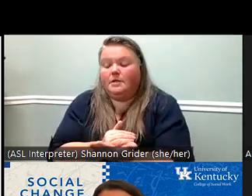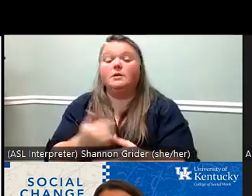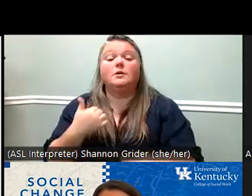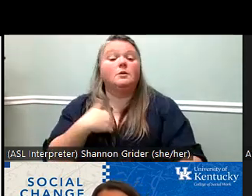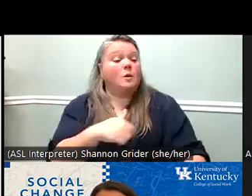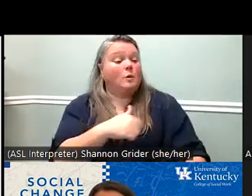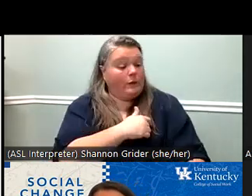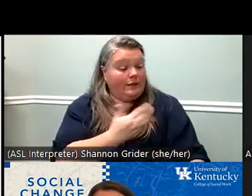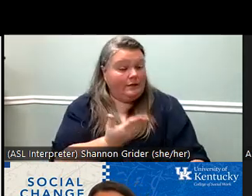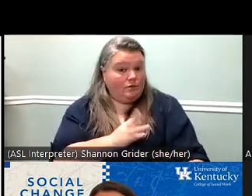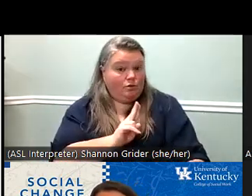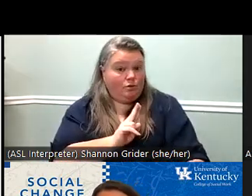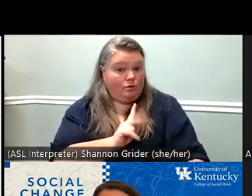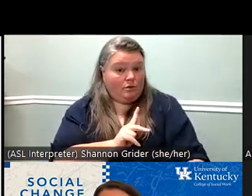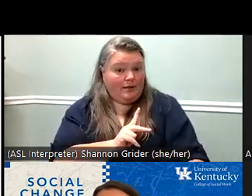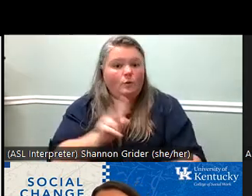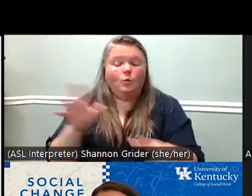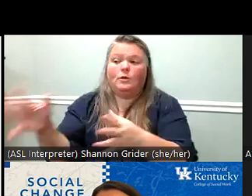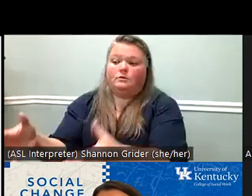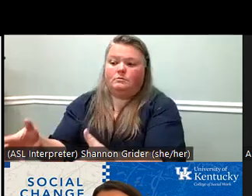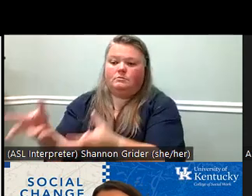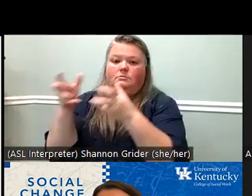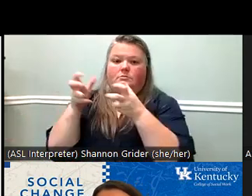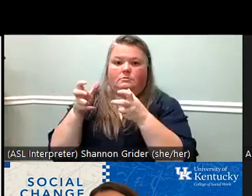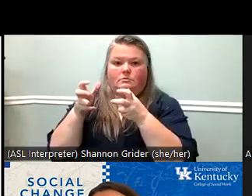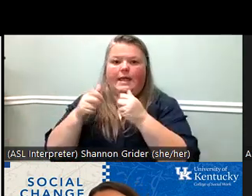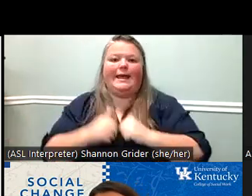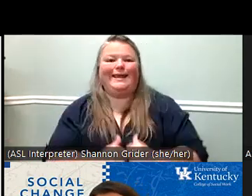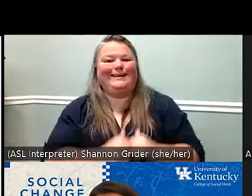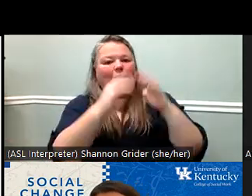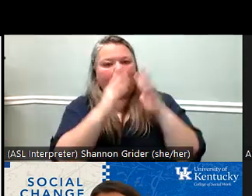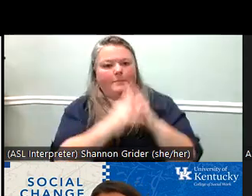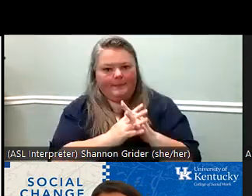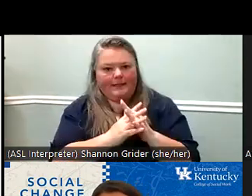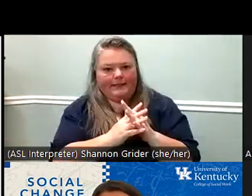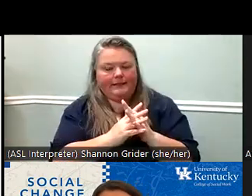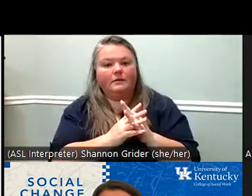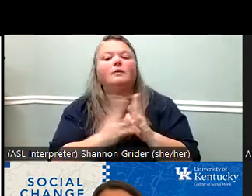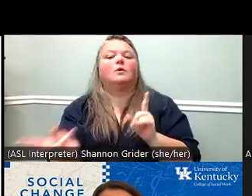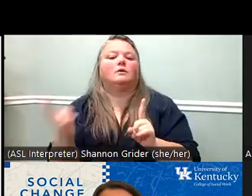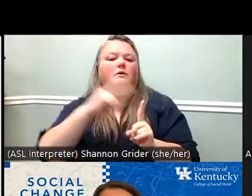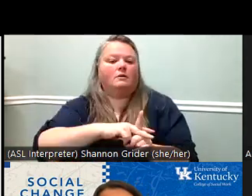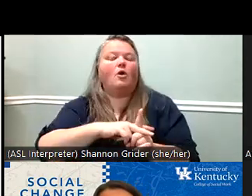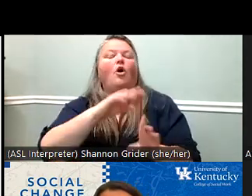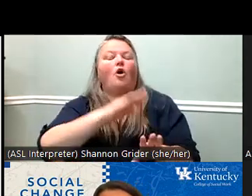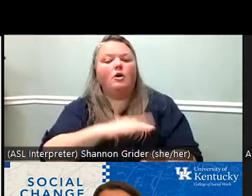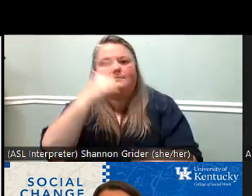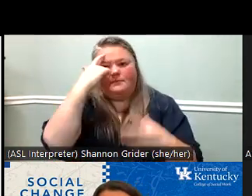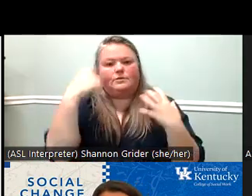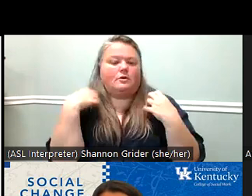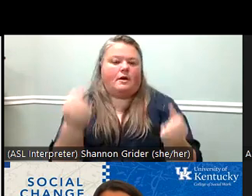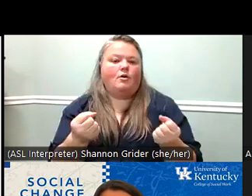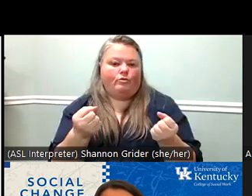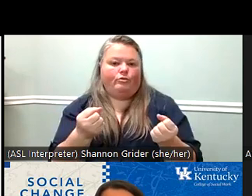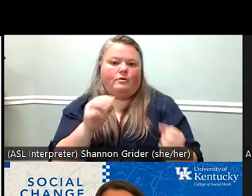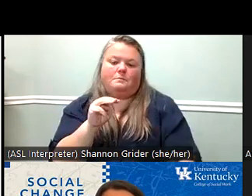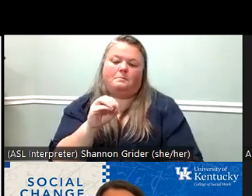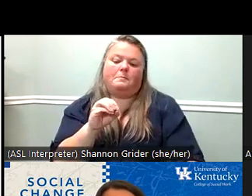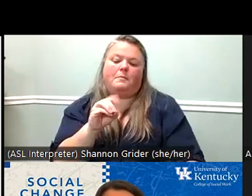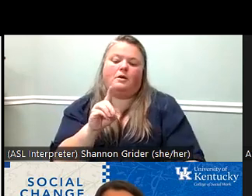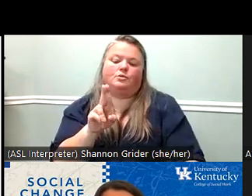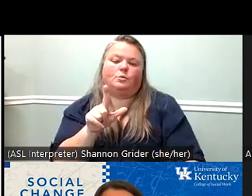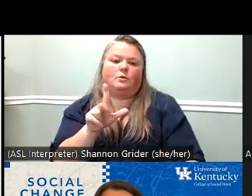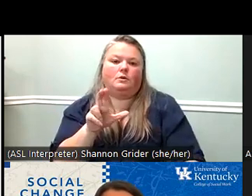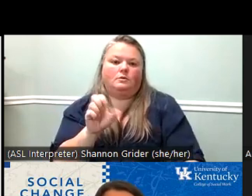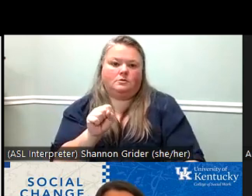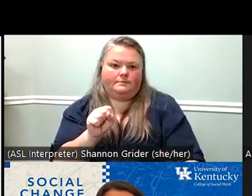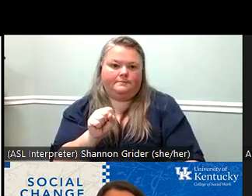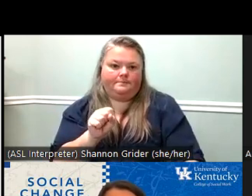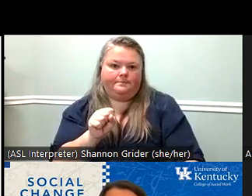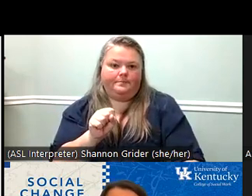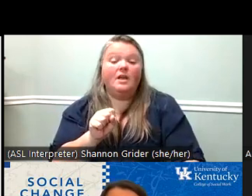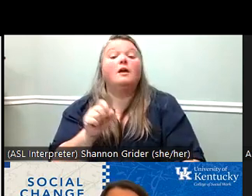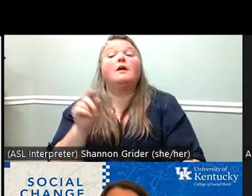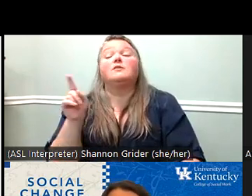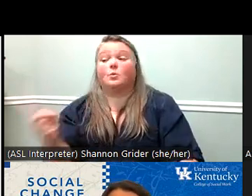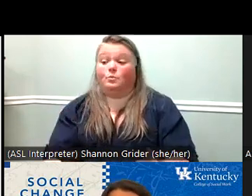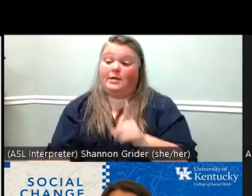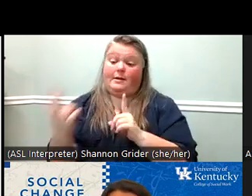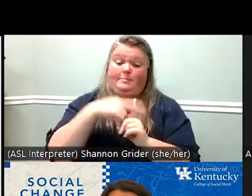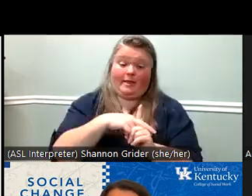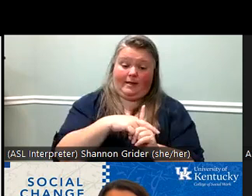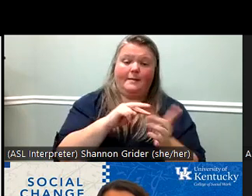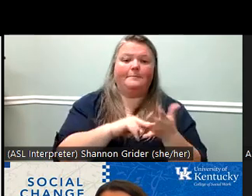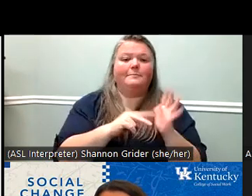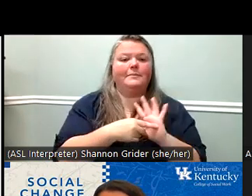COMMUNICATION AS WELL AS HOW TO DO AUDITORY TRAINING, SO INCREASING YOUR OPPORTUNITIES TO HEAR. SO THEY ALREADY TEACH THIS COURSE TO INDIVIDUALS WITH HEARING LOSS.